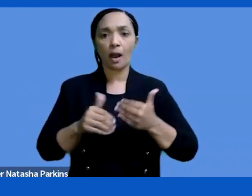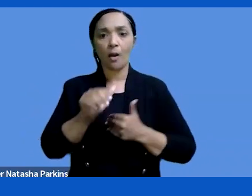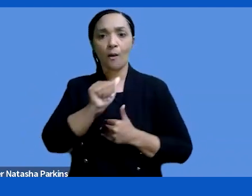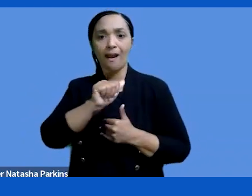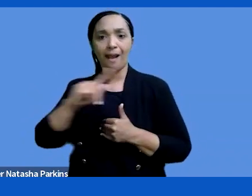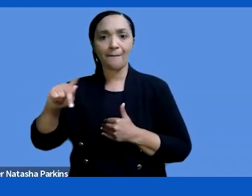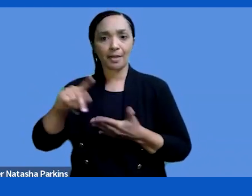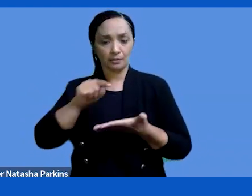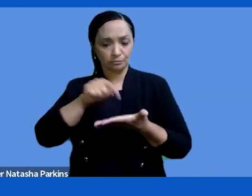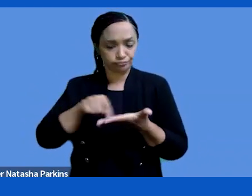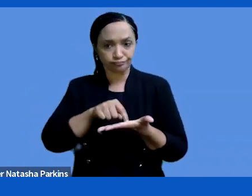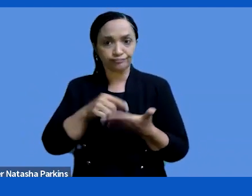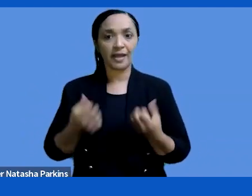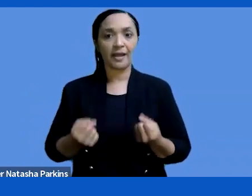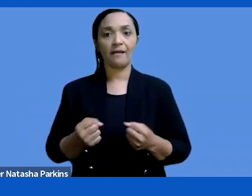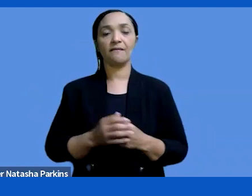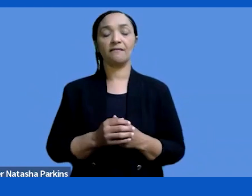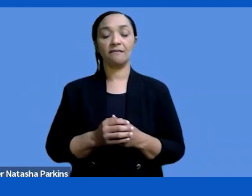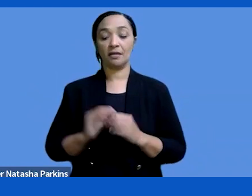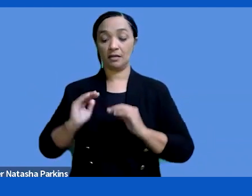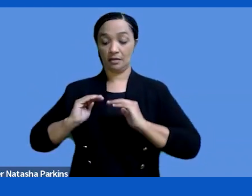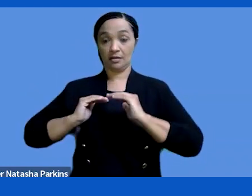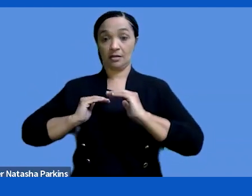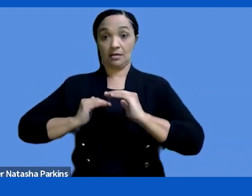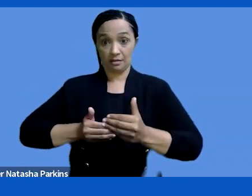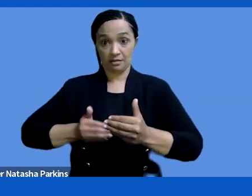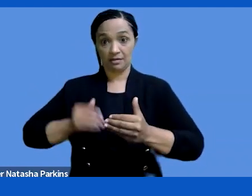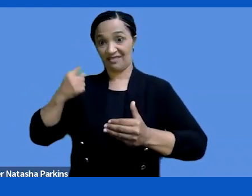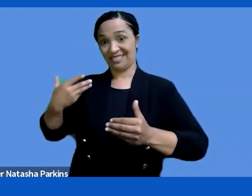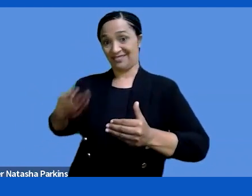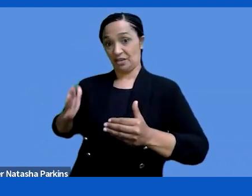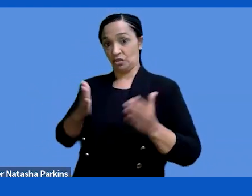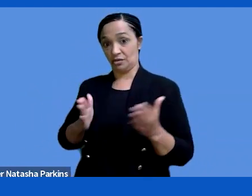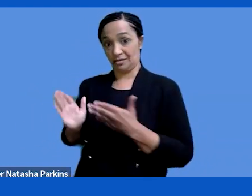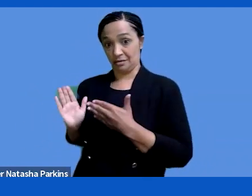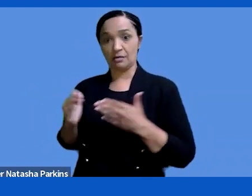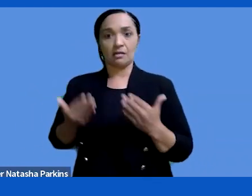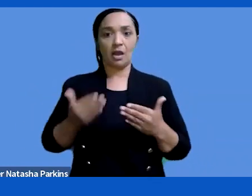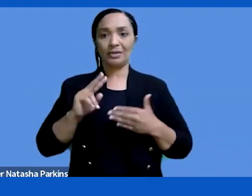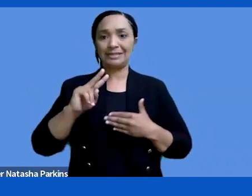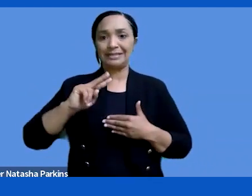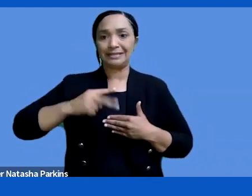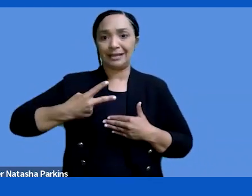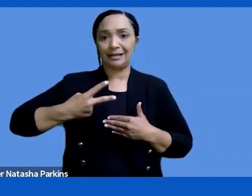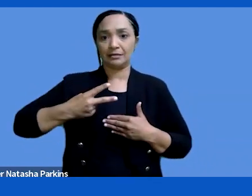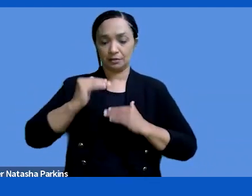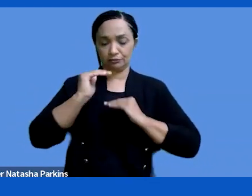Now we're in the second monitoring period and Member States continue that work to assess public